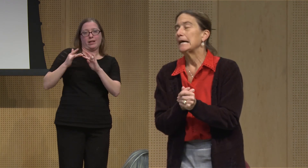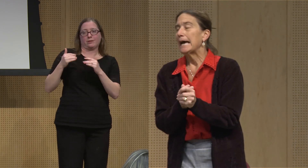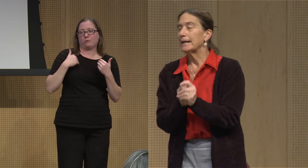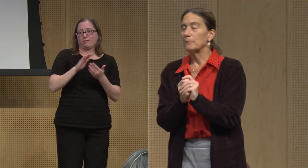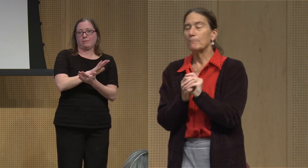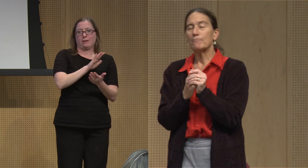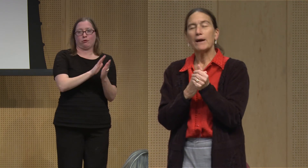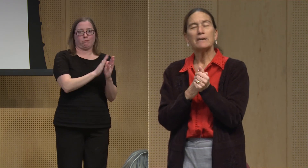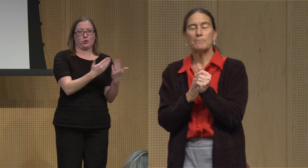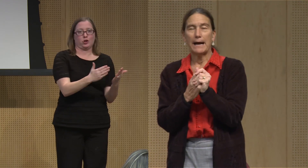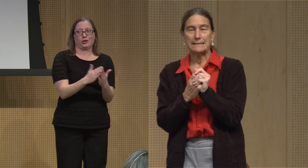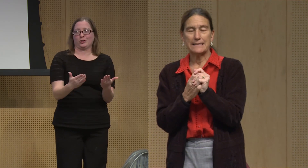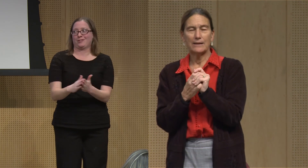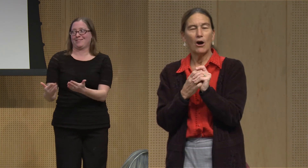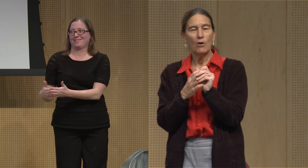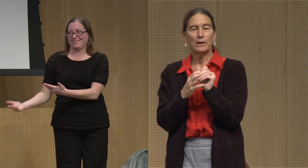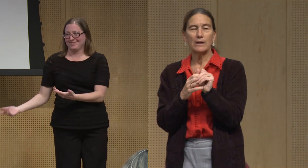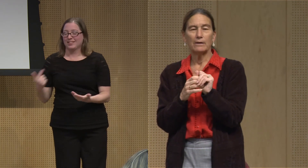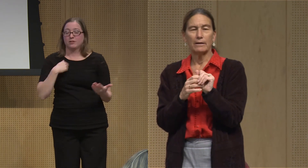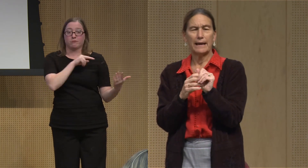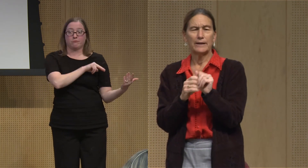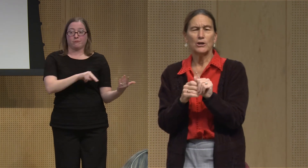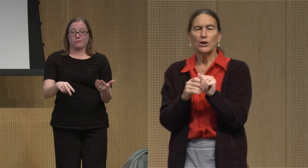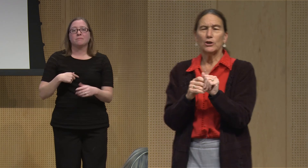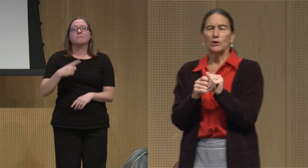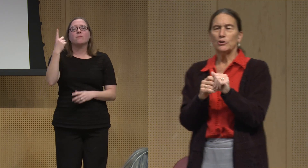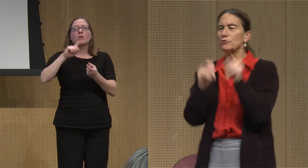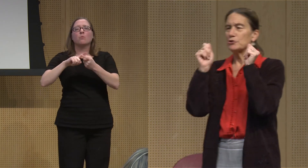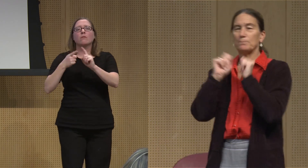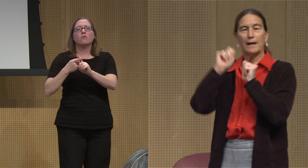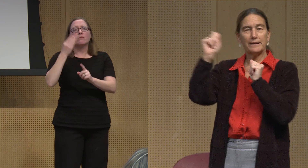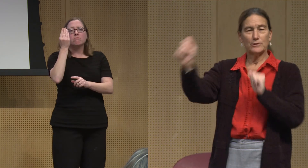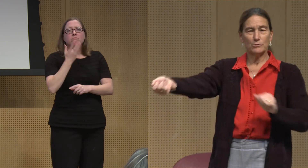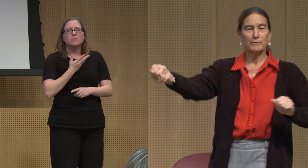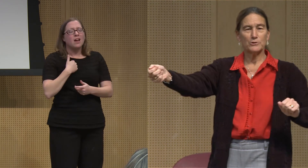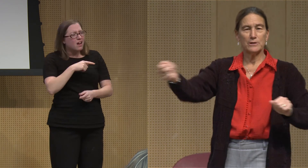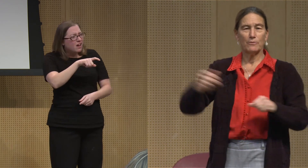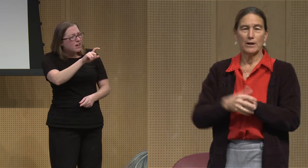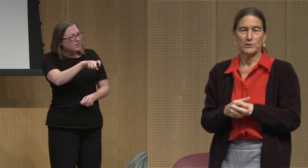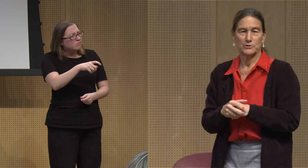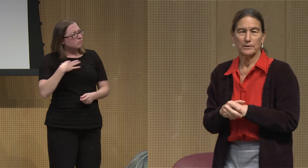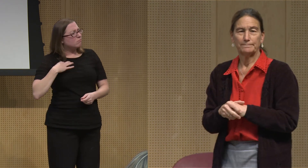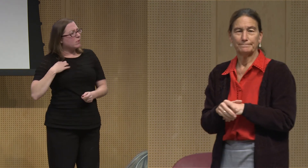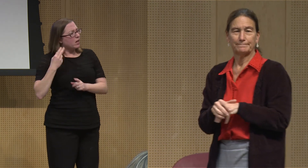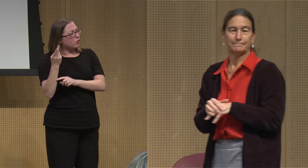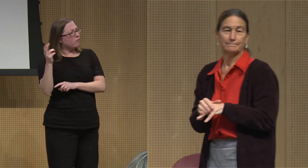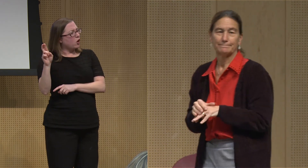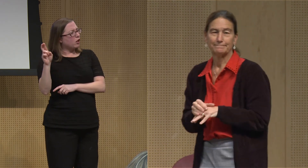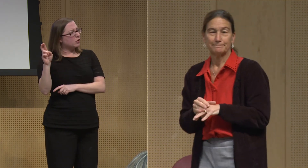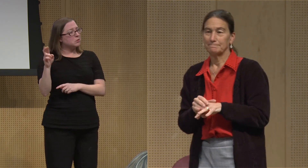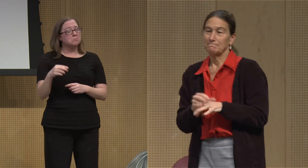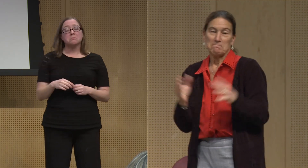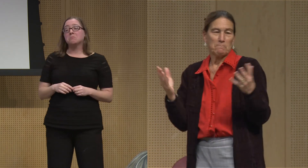AND A FRIEND OF MINE SAID, "OH, HERE, ANN. YOU SHOULD APPLY TO THE UNIVERSITY OF ROCHESTER."